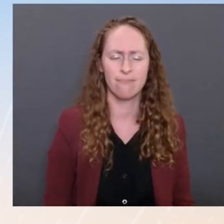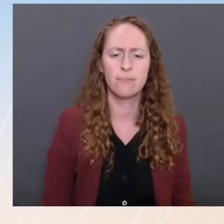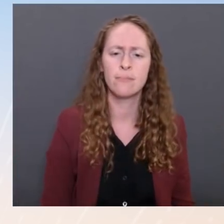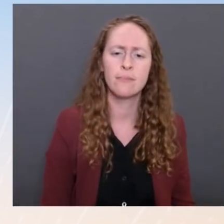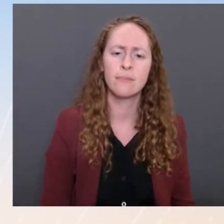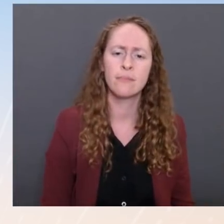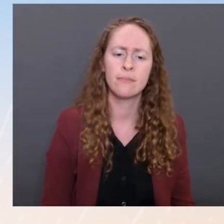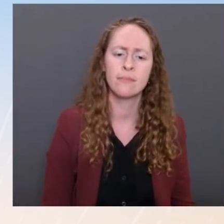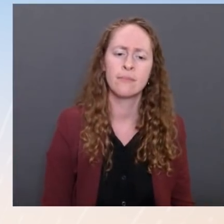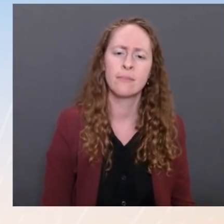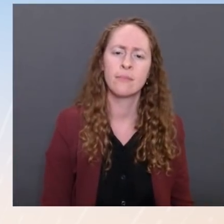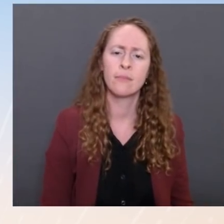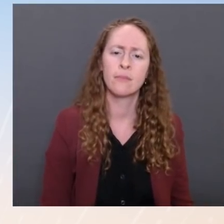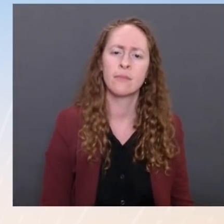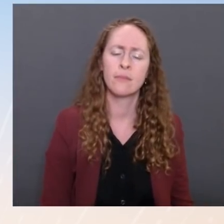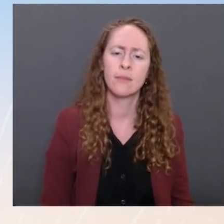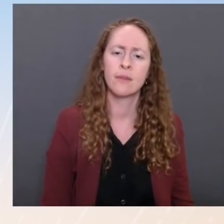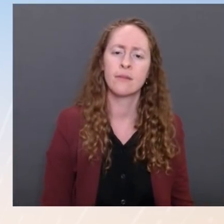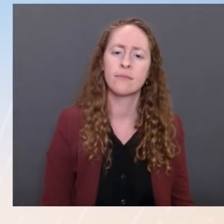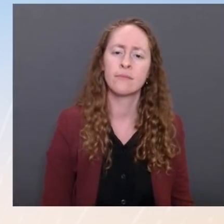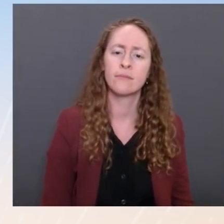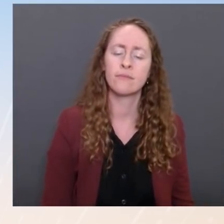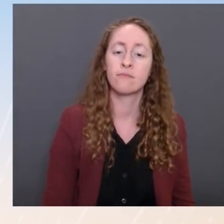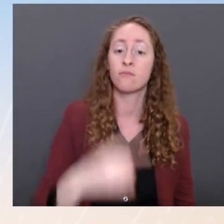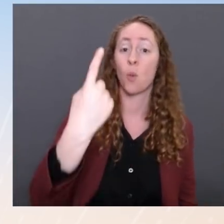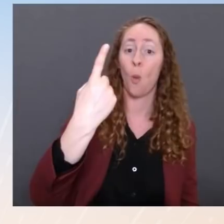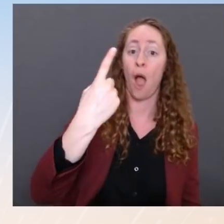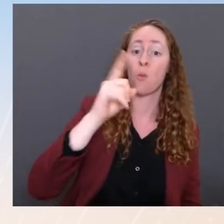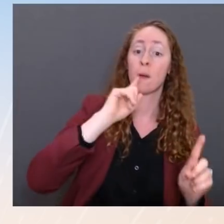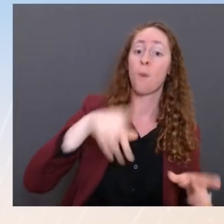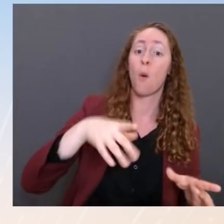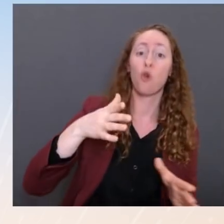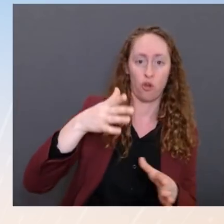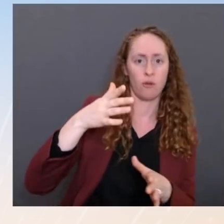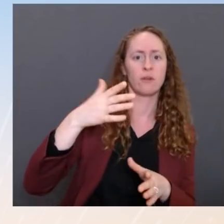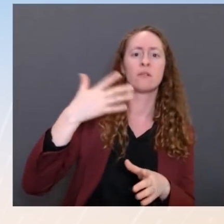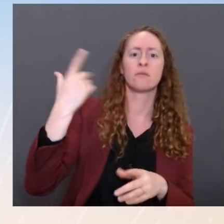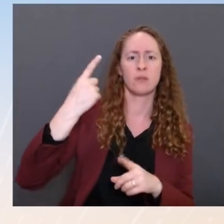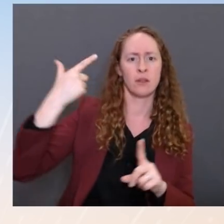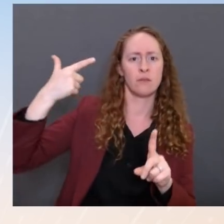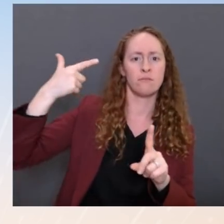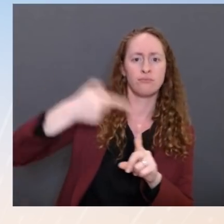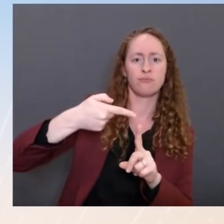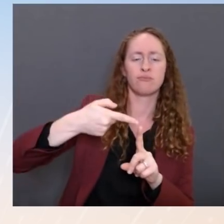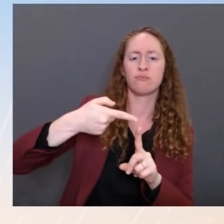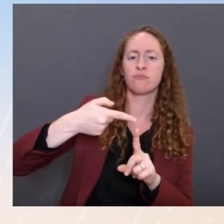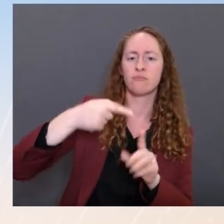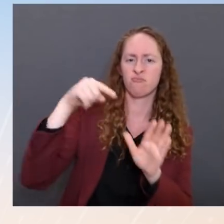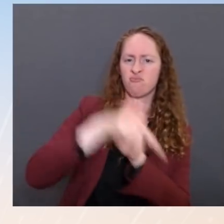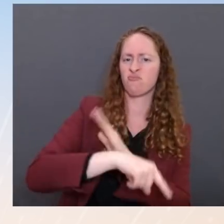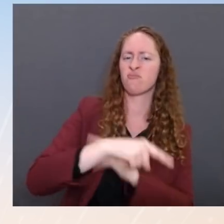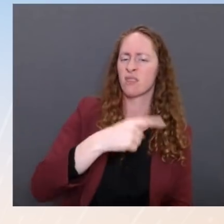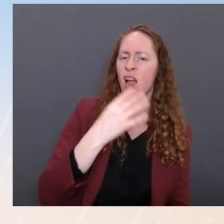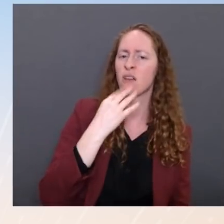you called for an investigation -- a swift investigation. I guess the question is: What kind of investigation?